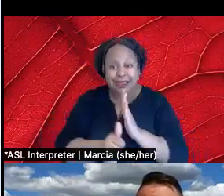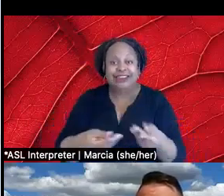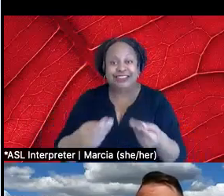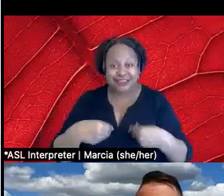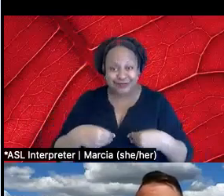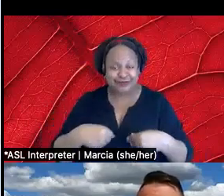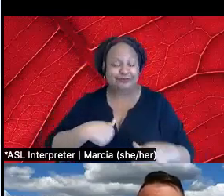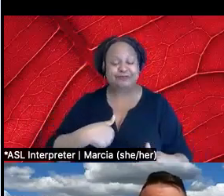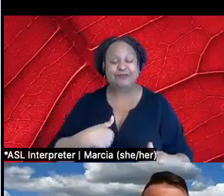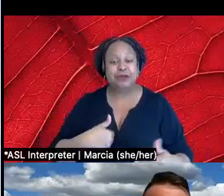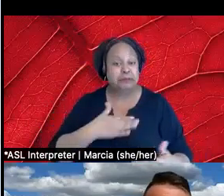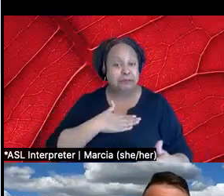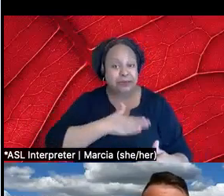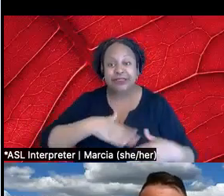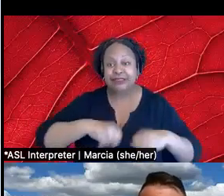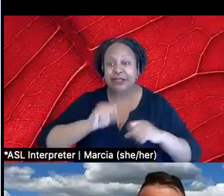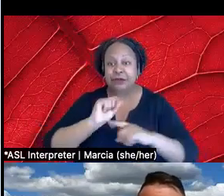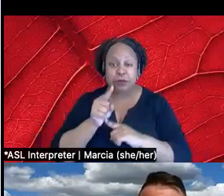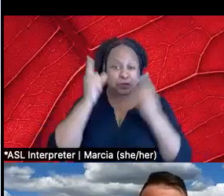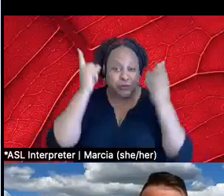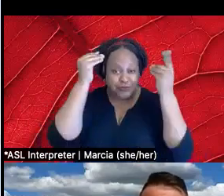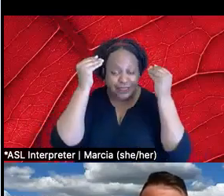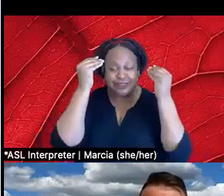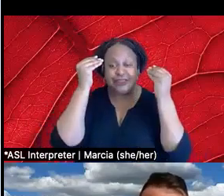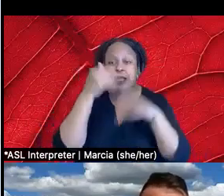Please take a moment to reflect on the fact that because of your efforts here,